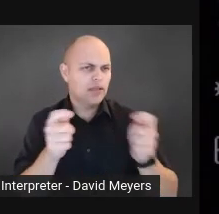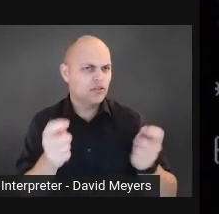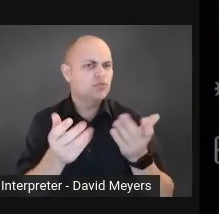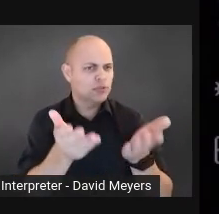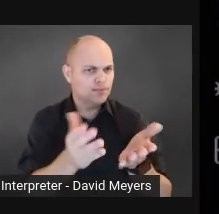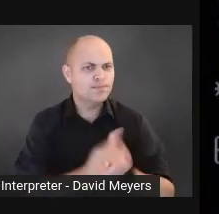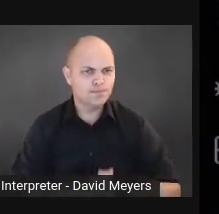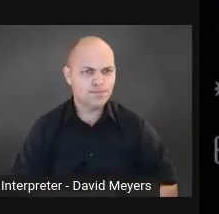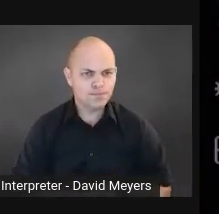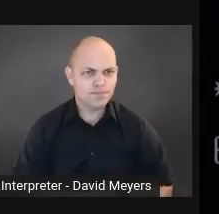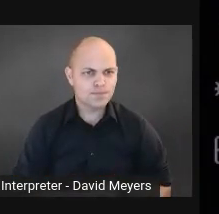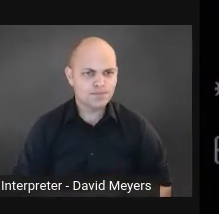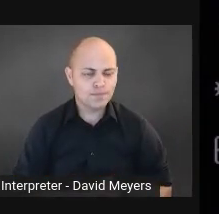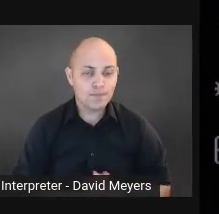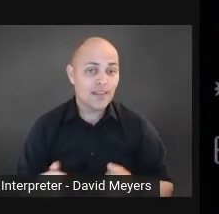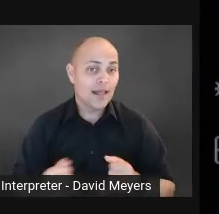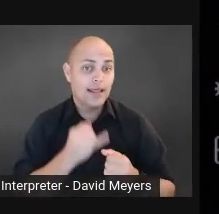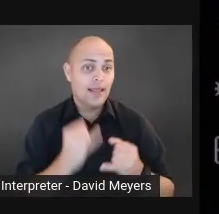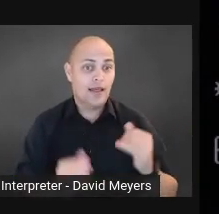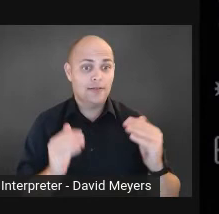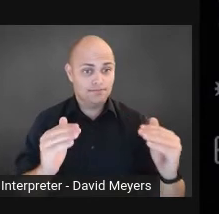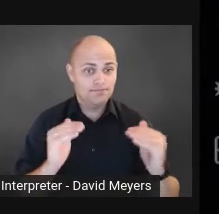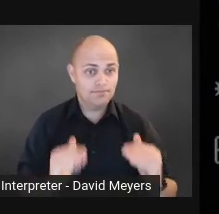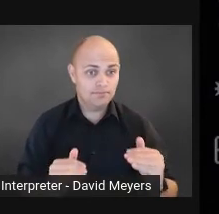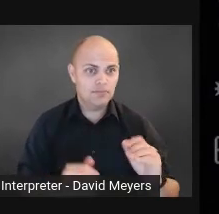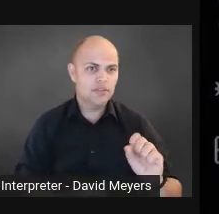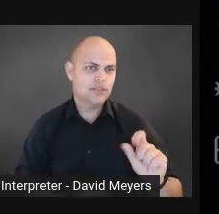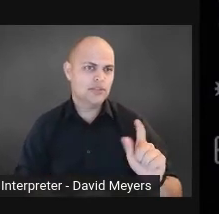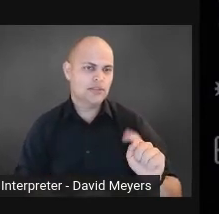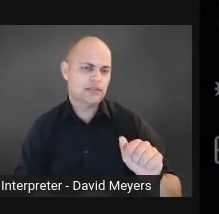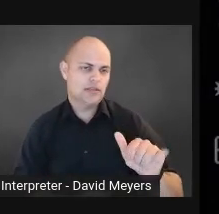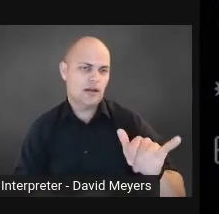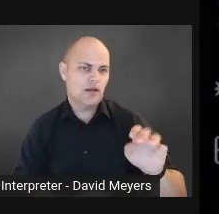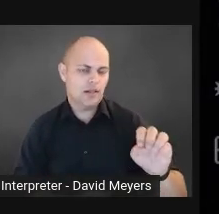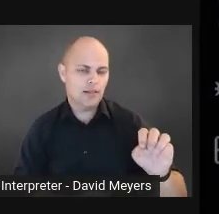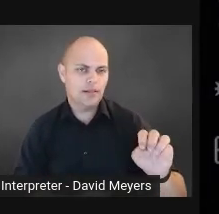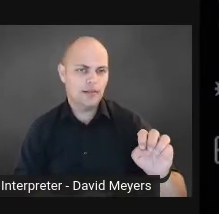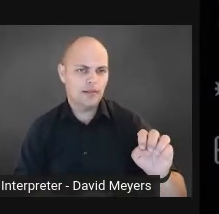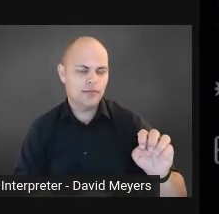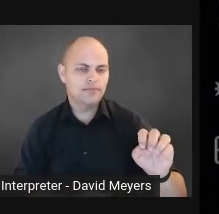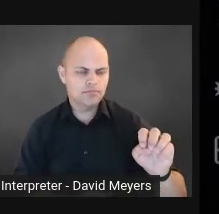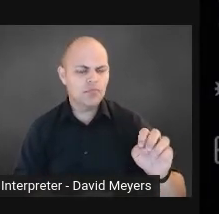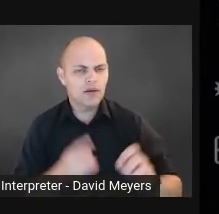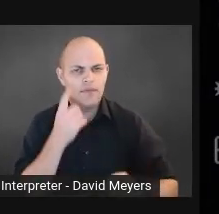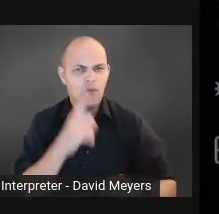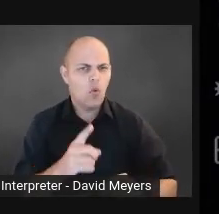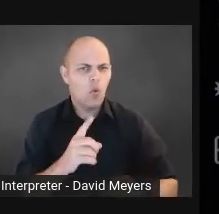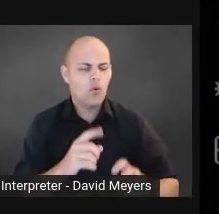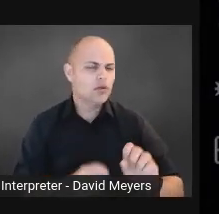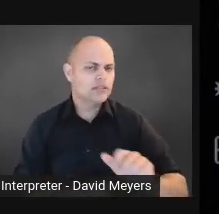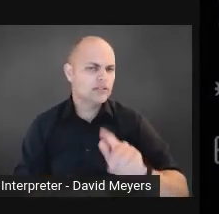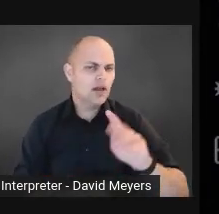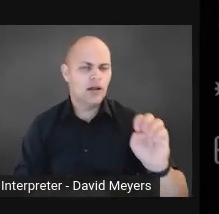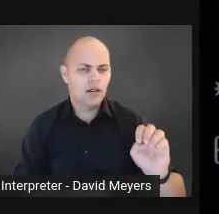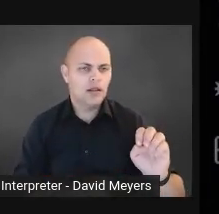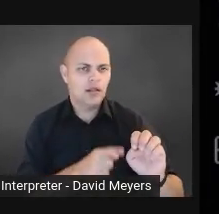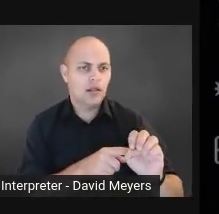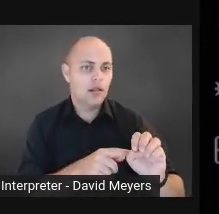The last thing we have is our styling. Now with the styling, basically, the top of this is focused largely